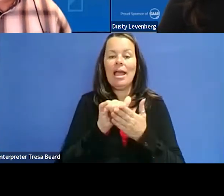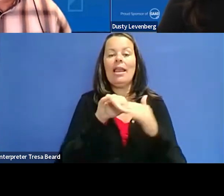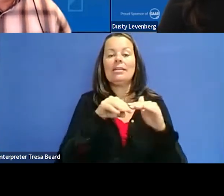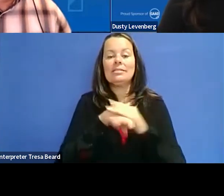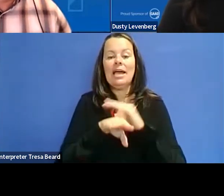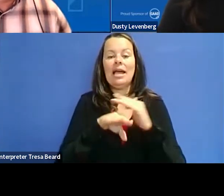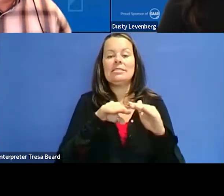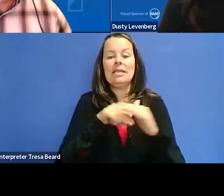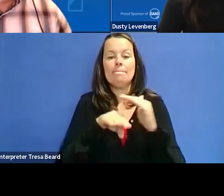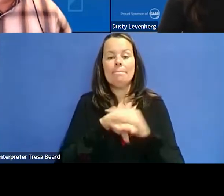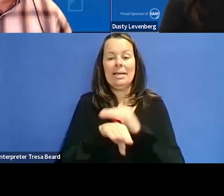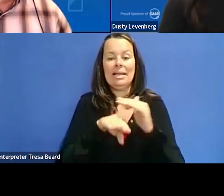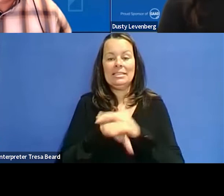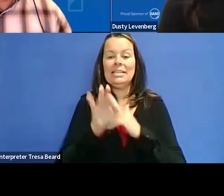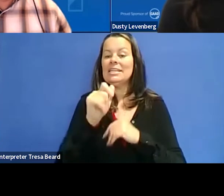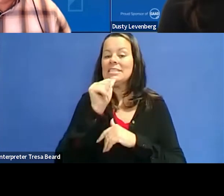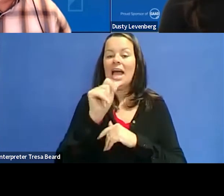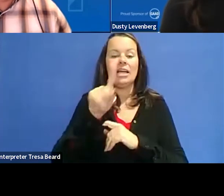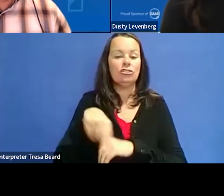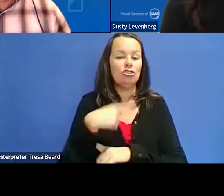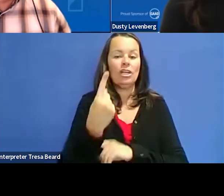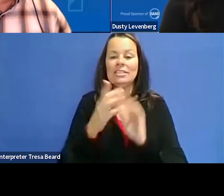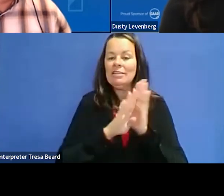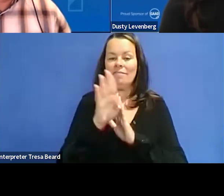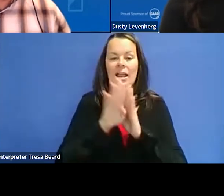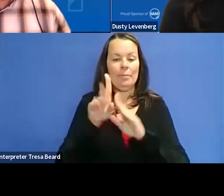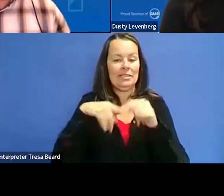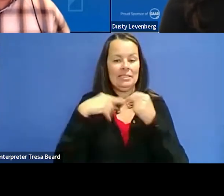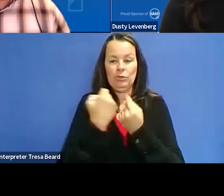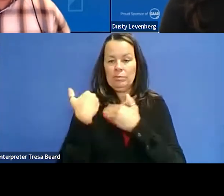It's everyone's responsibility. Especially for marketers.